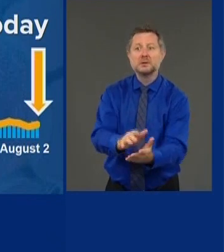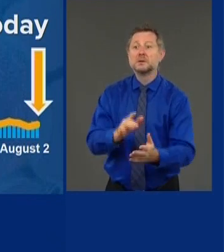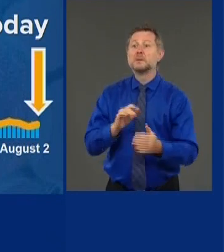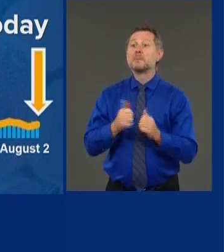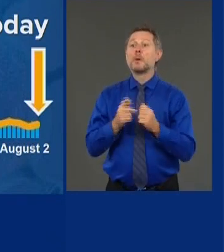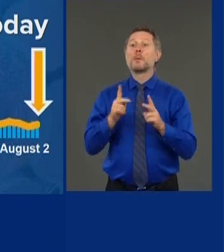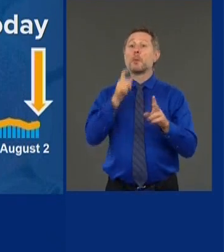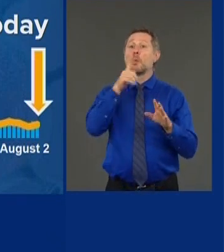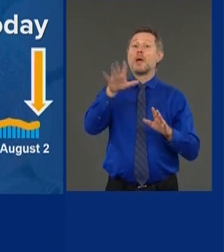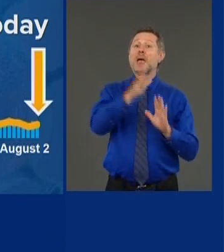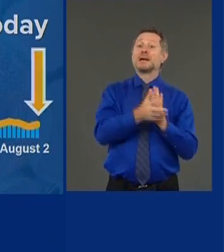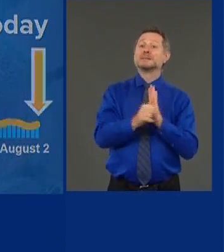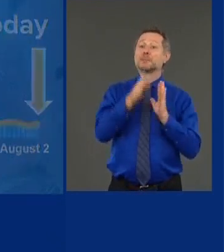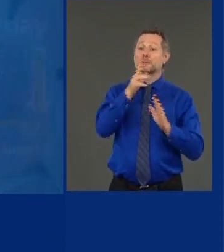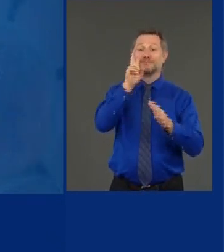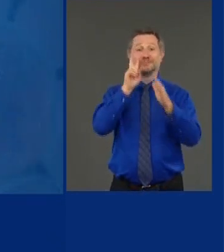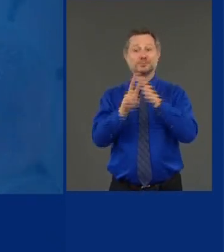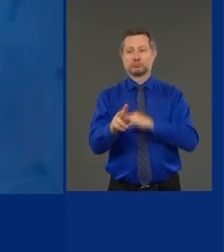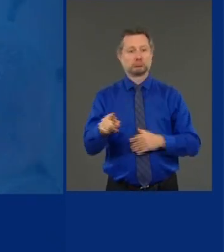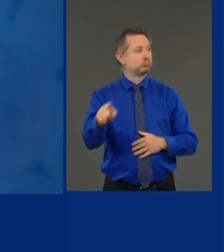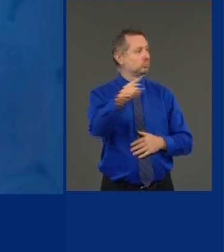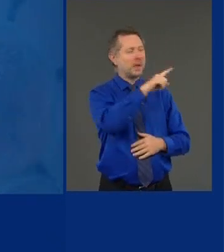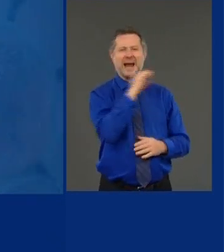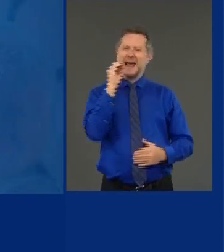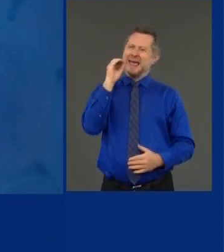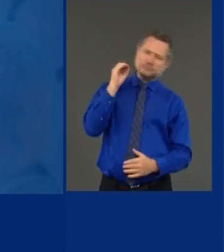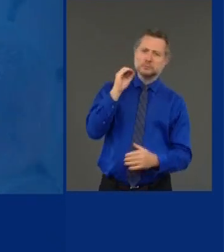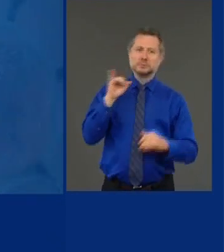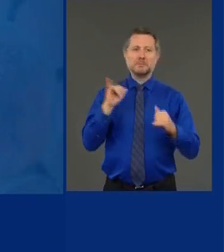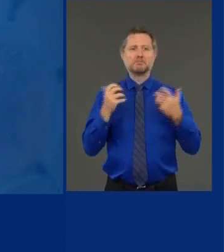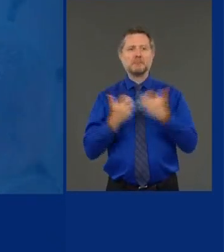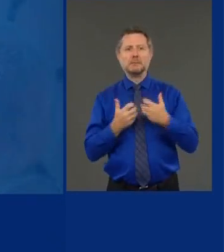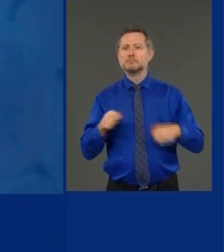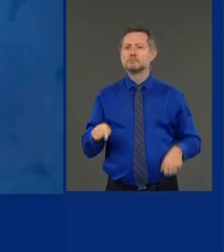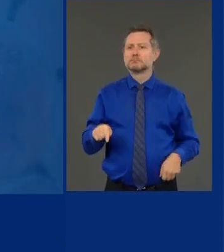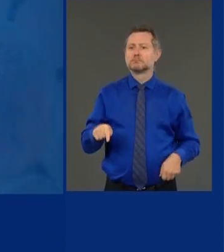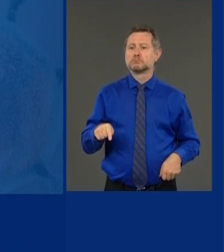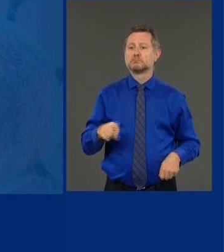SINCE THE REOPENING, THE NUMBERS CONTINUED TO GO DOWN.